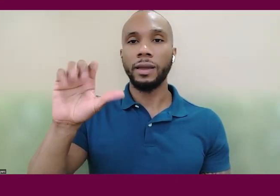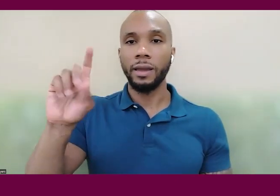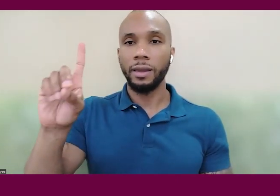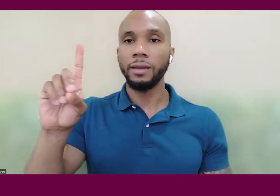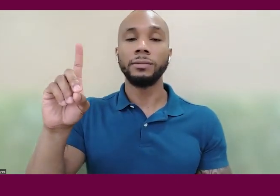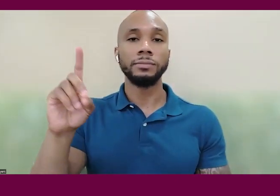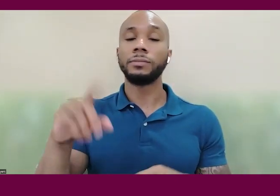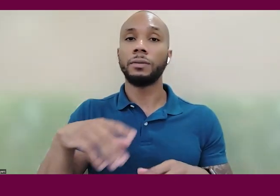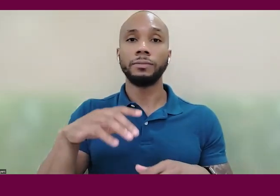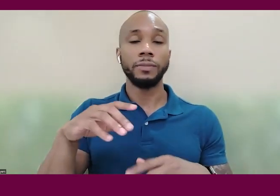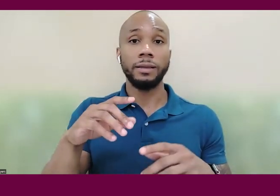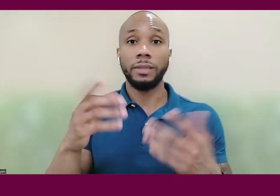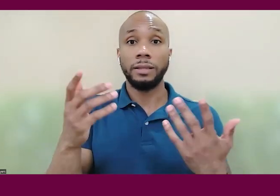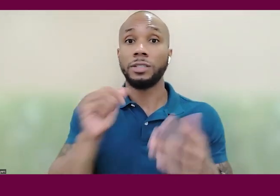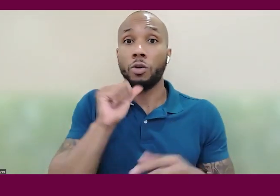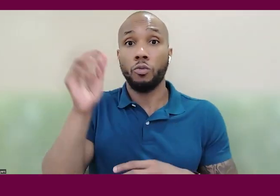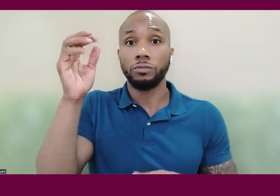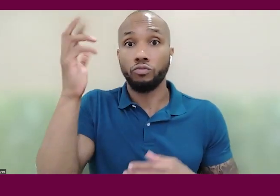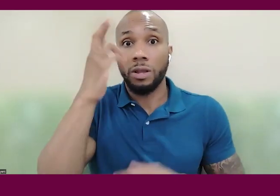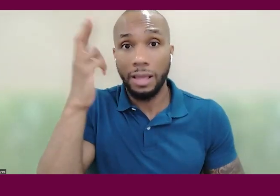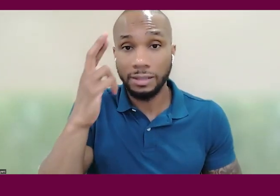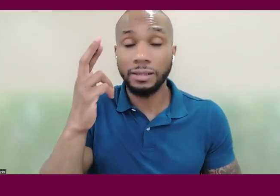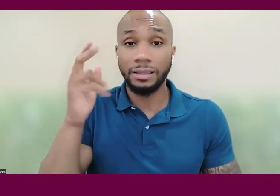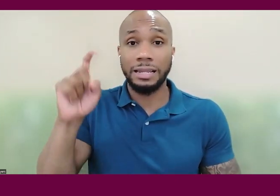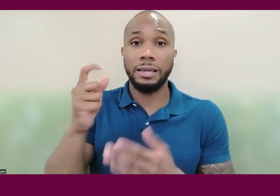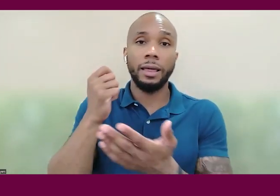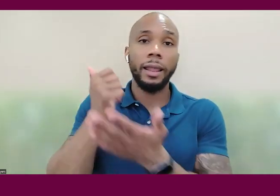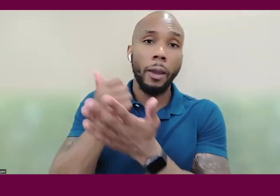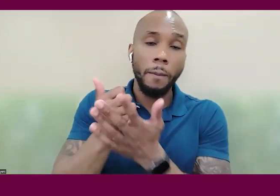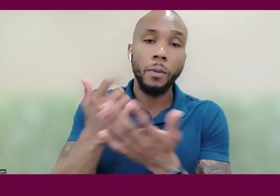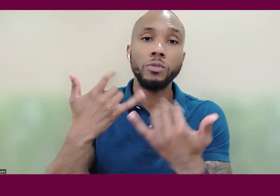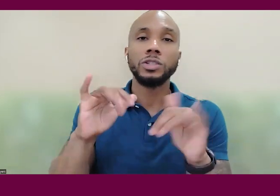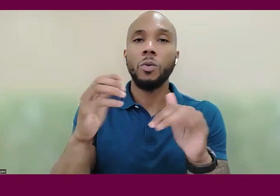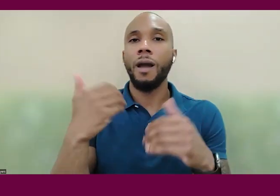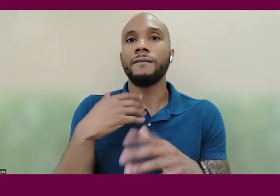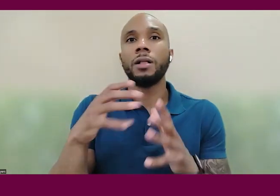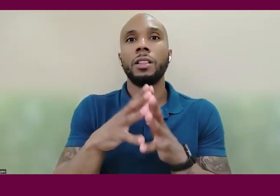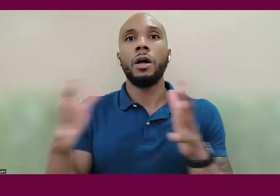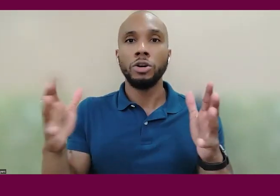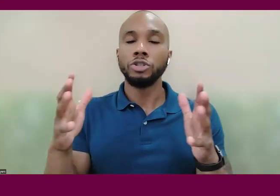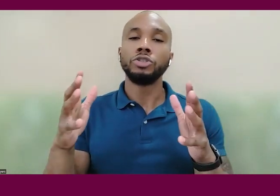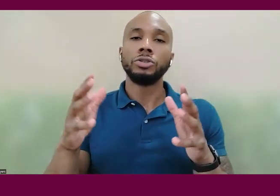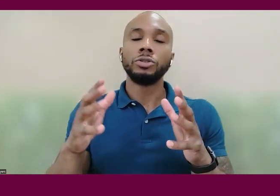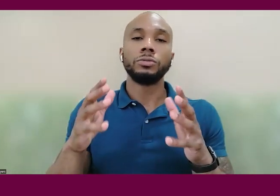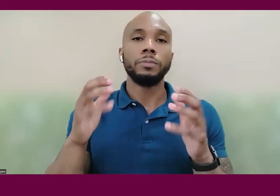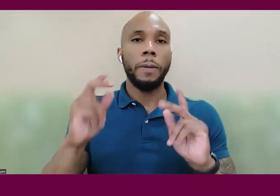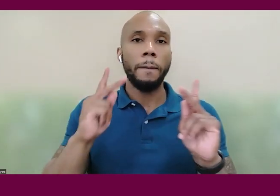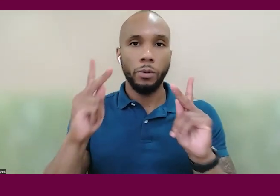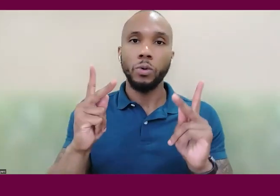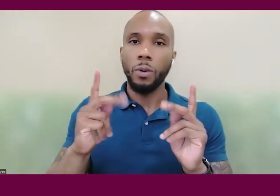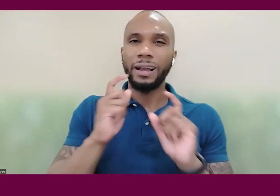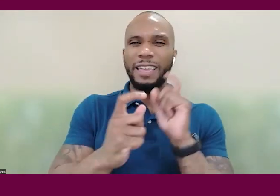even know it yet, and they need assistance. You still have a large number of groups who are giving that assistance.